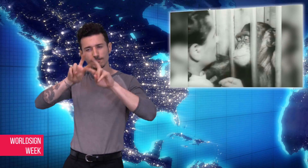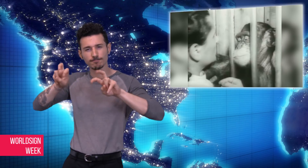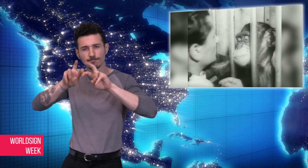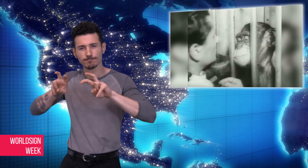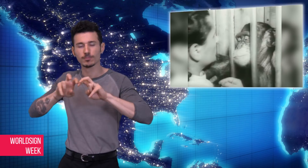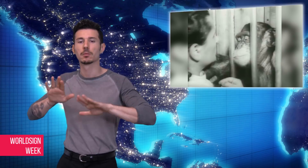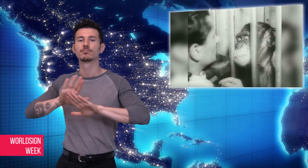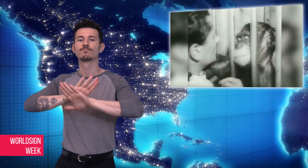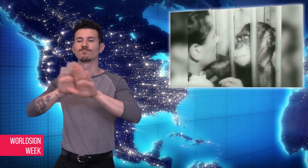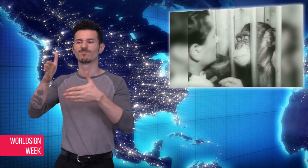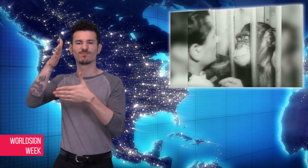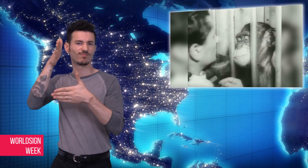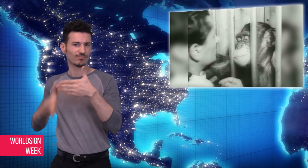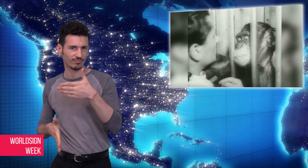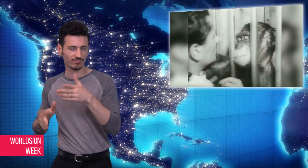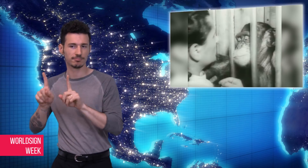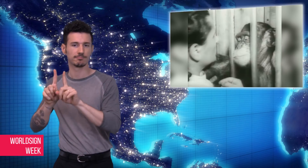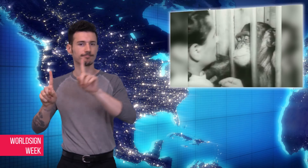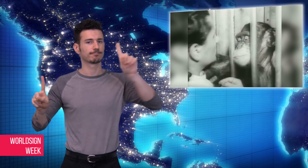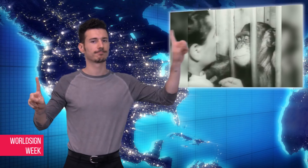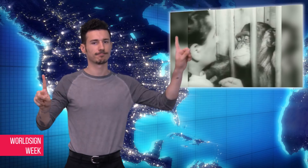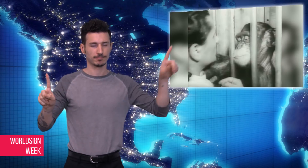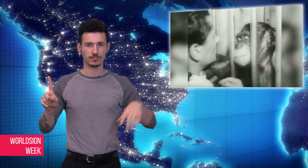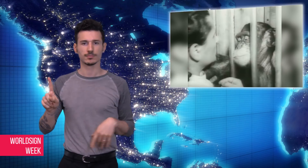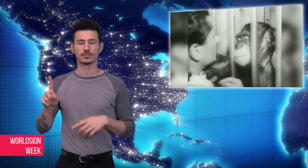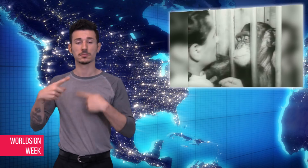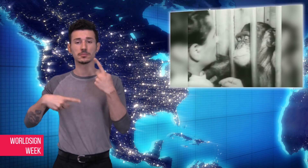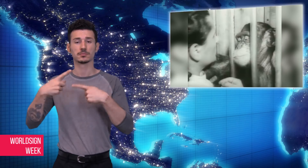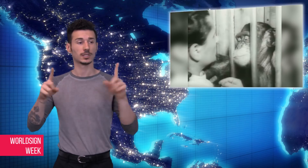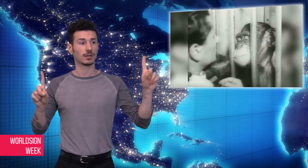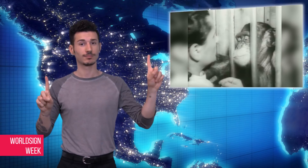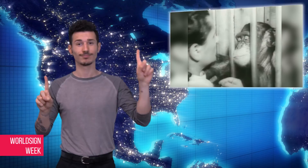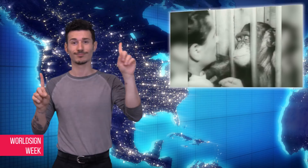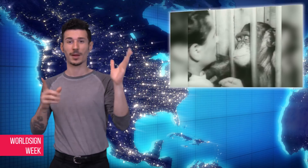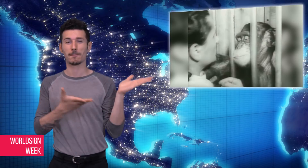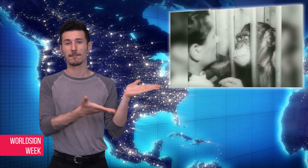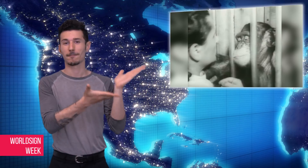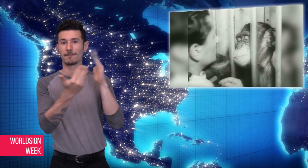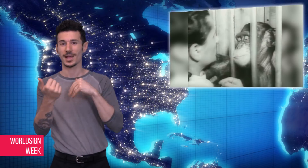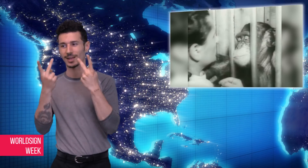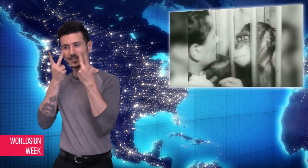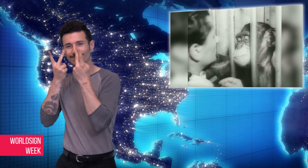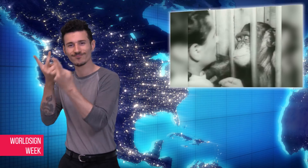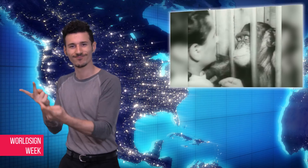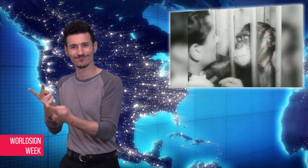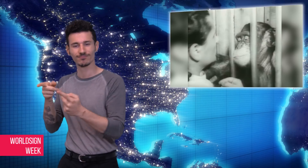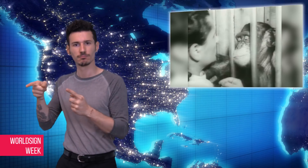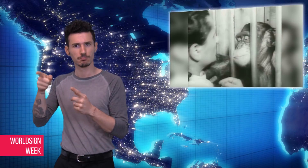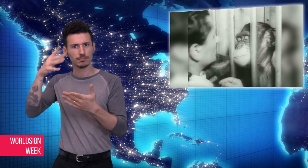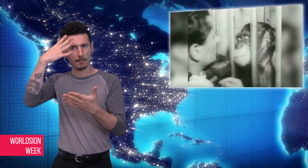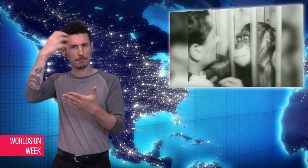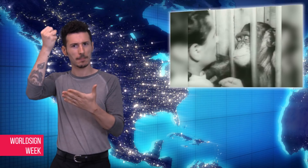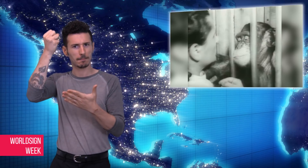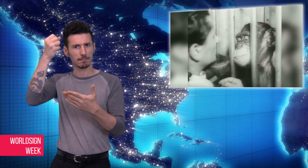former caretaker Lyn visited him. He died at 39 years old.